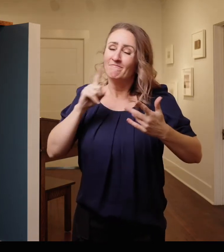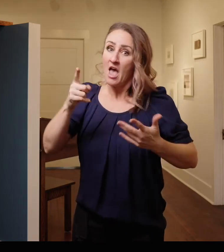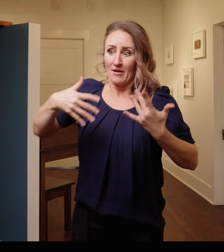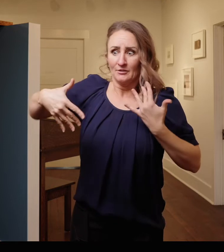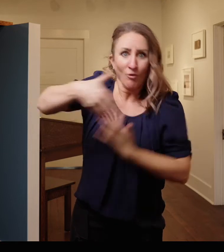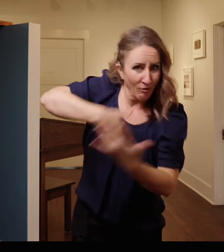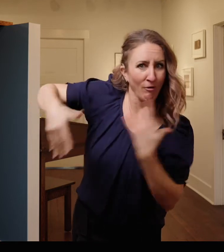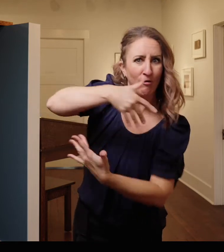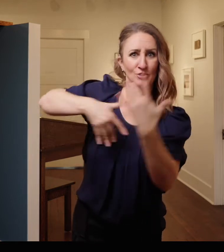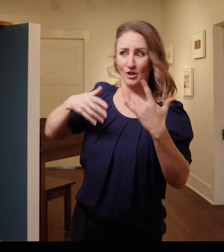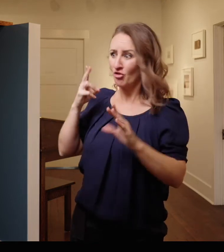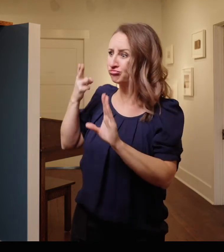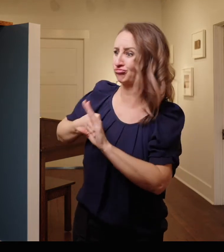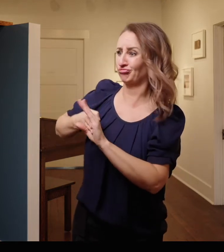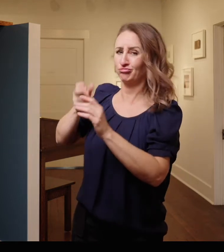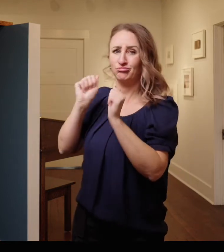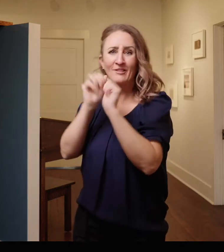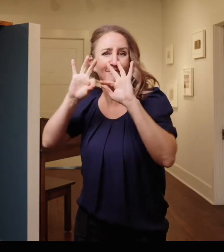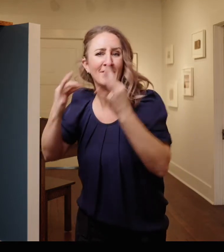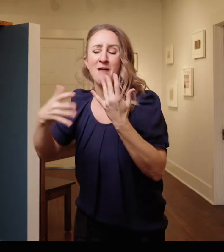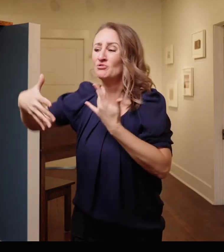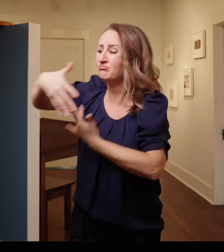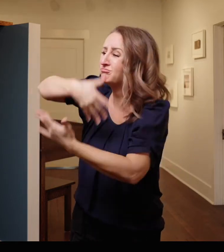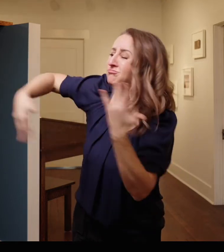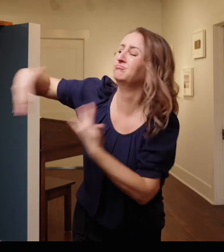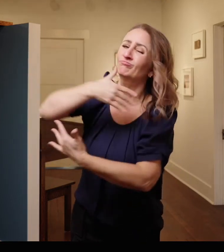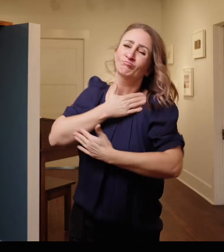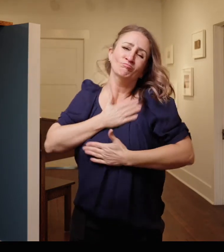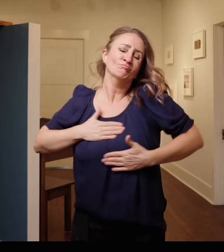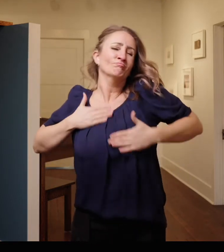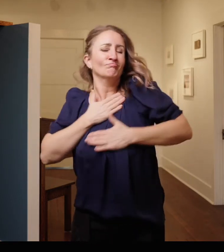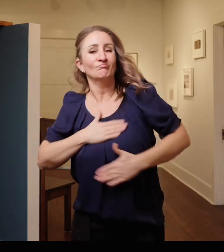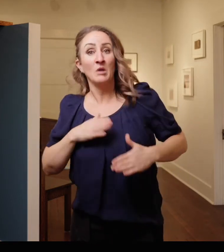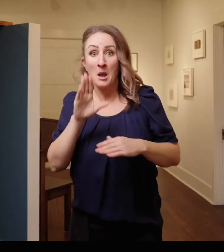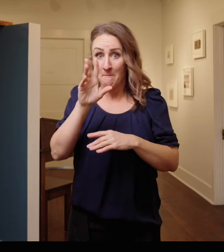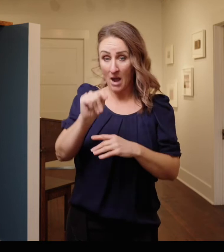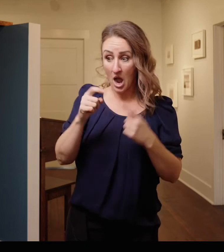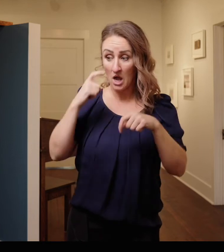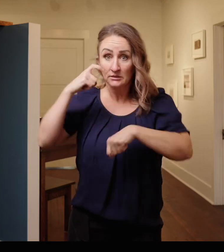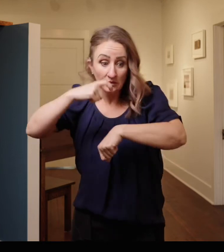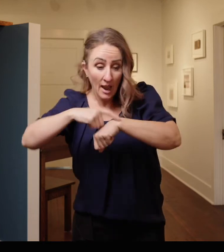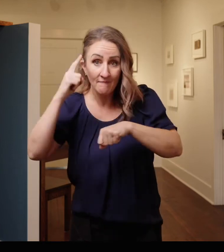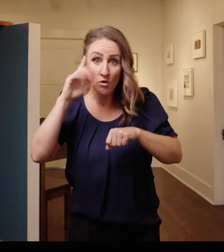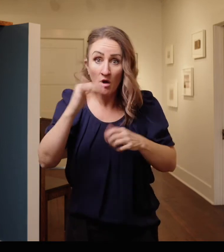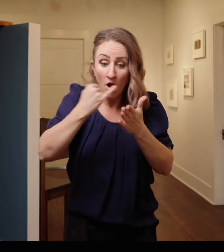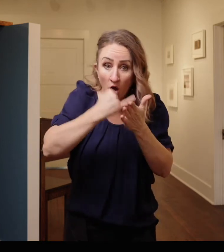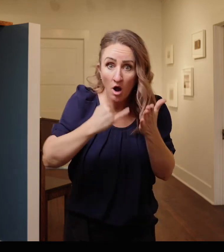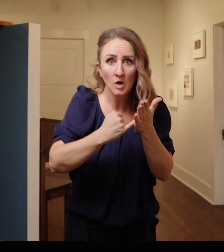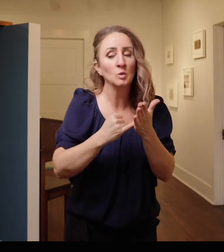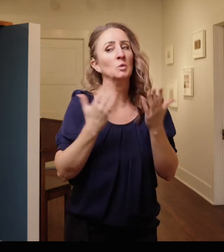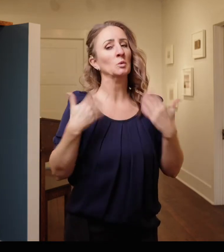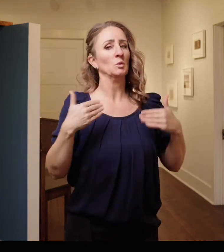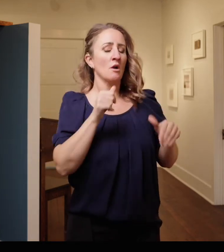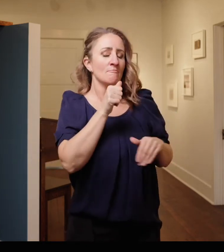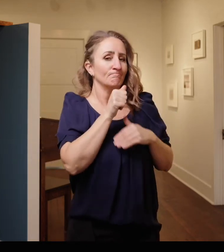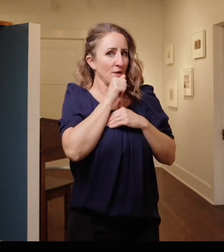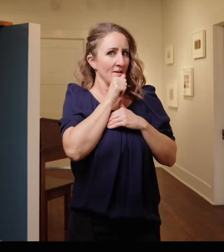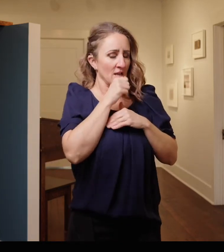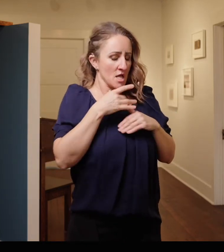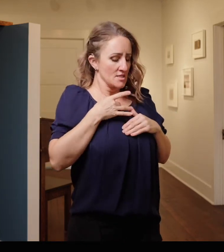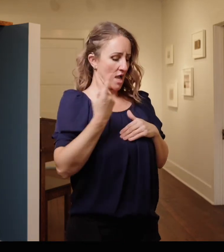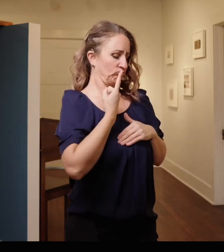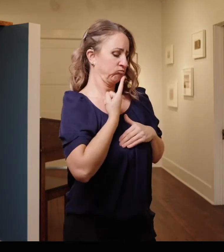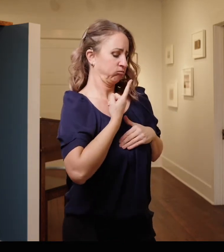He was gregarious and an active participant in family life, but very private when making his art.